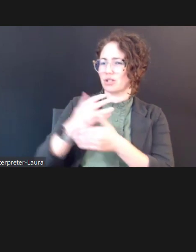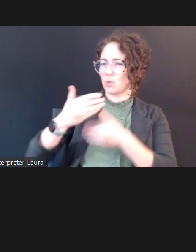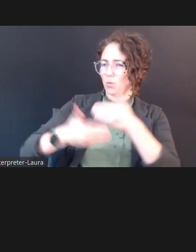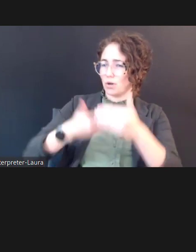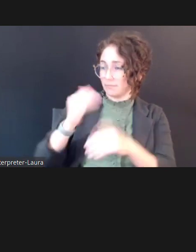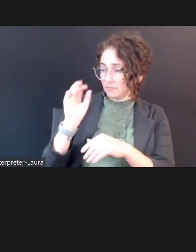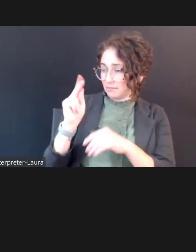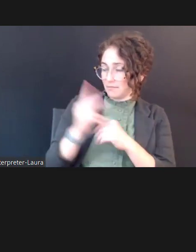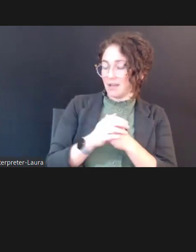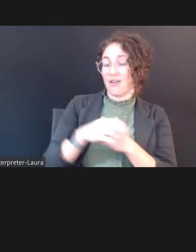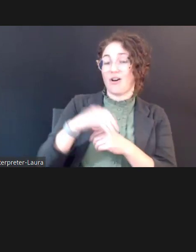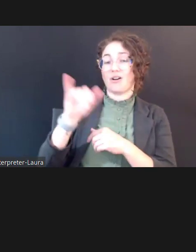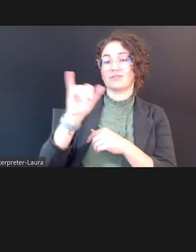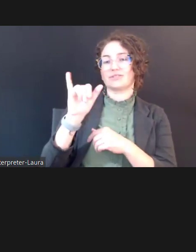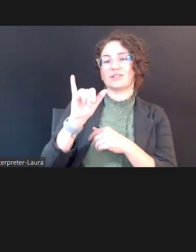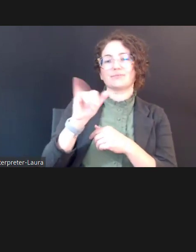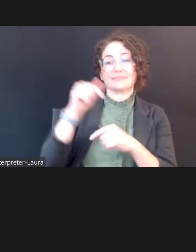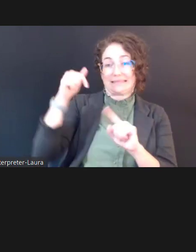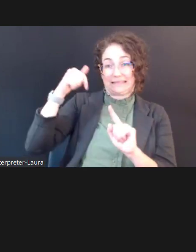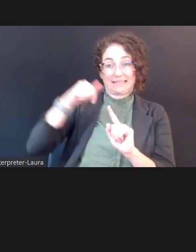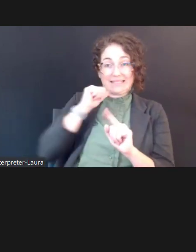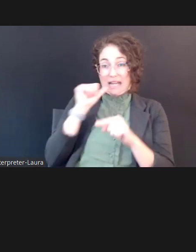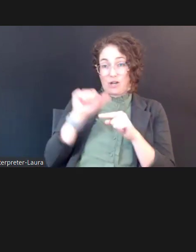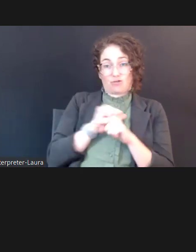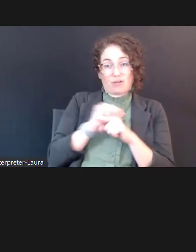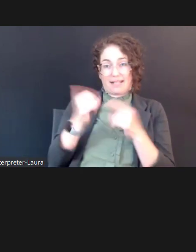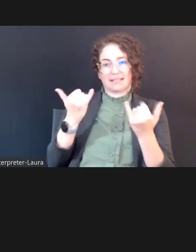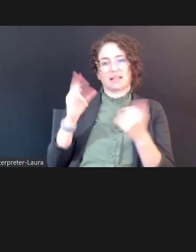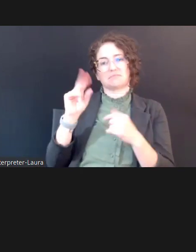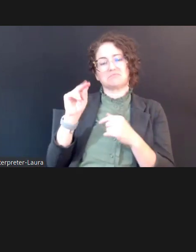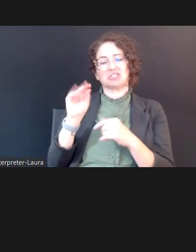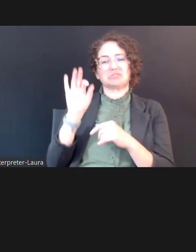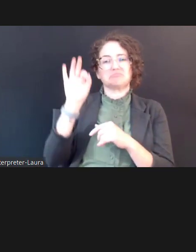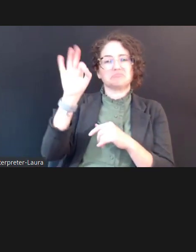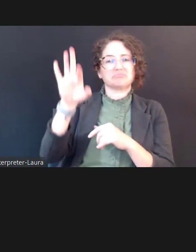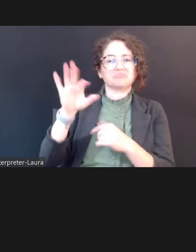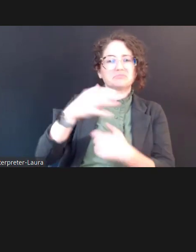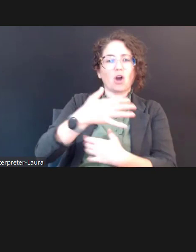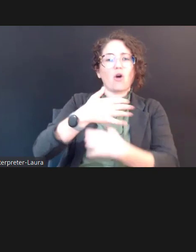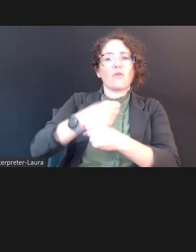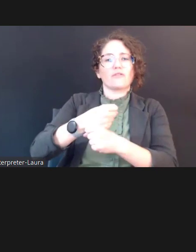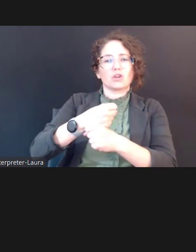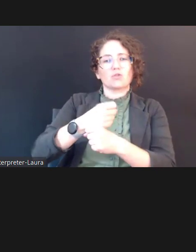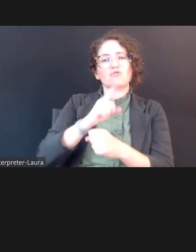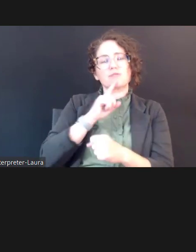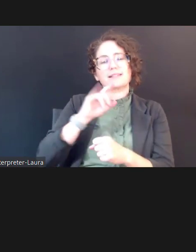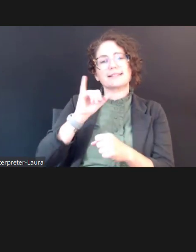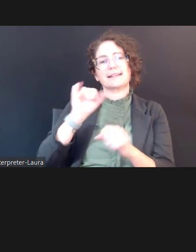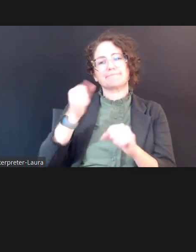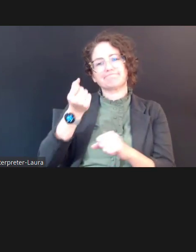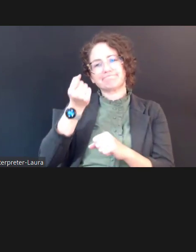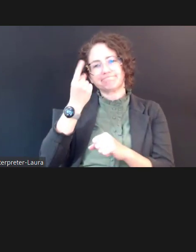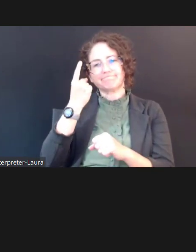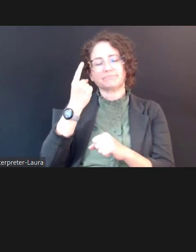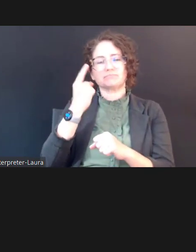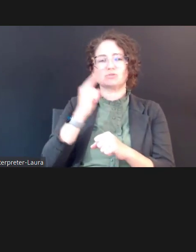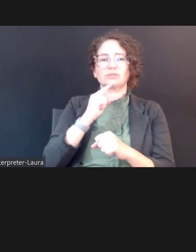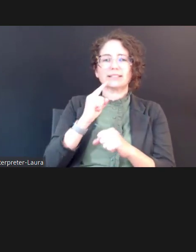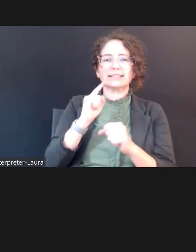We're just giving you an overview, so you have an understanding in general how this works.